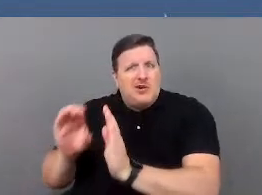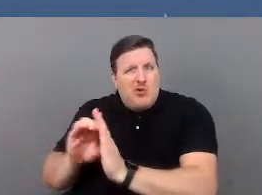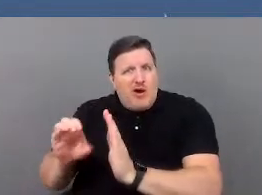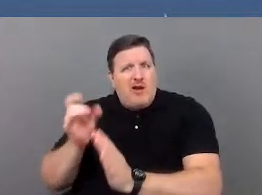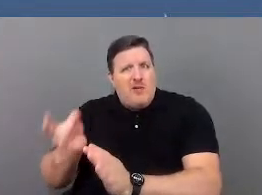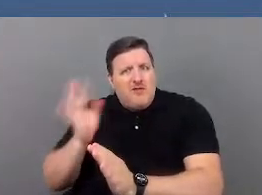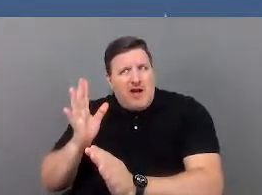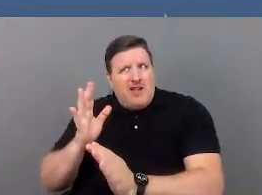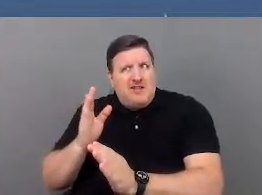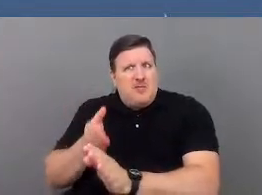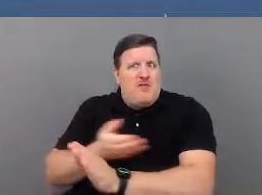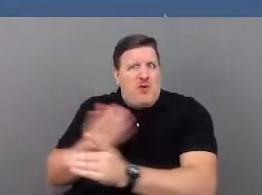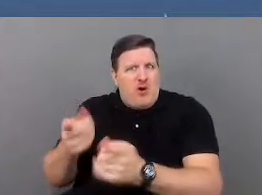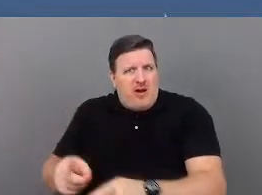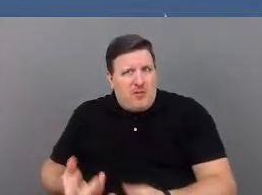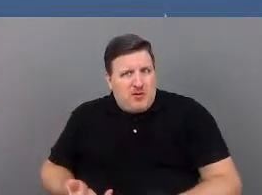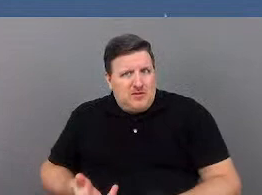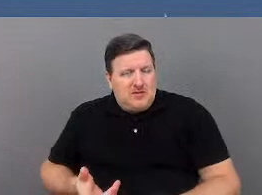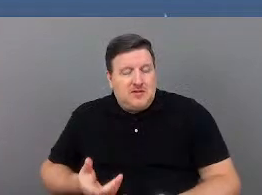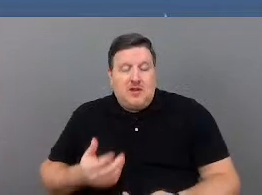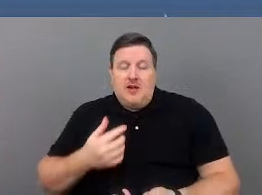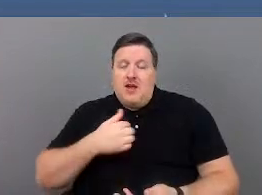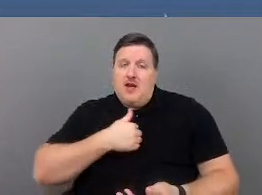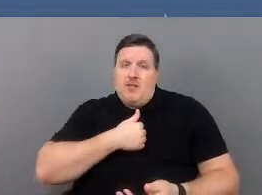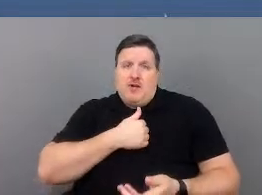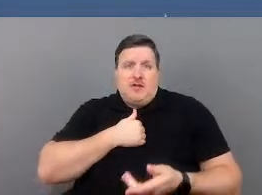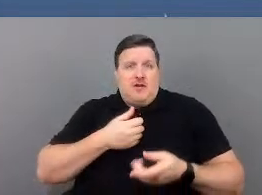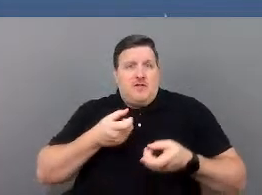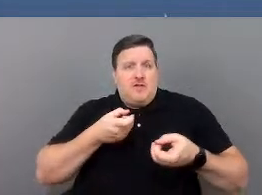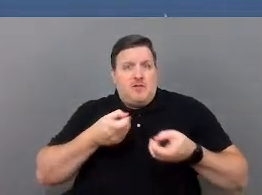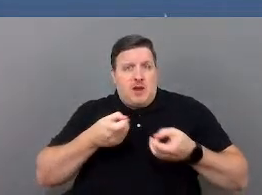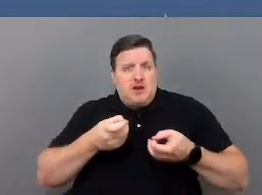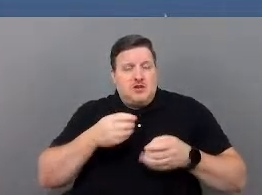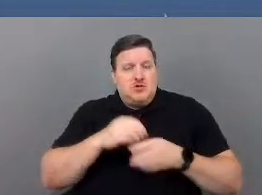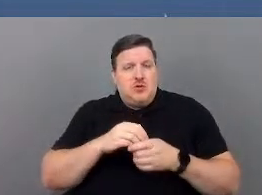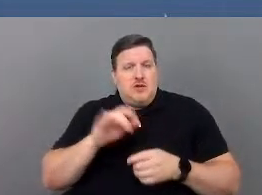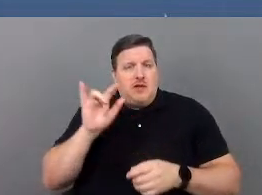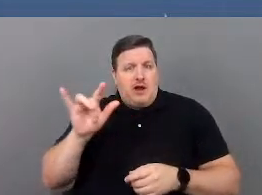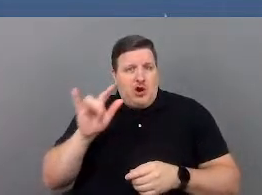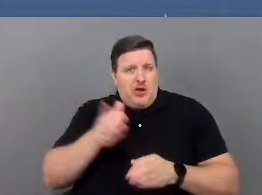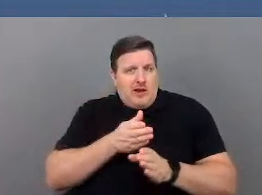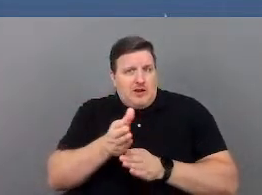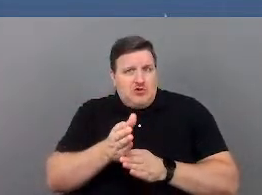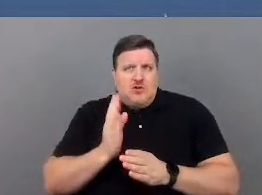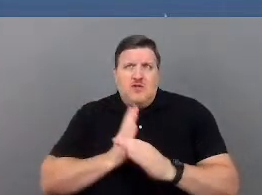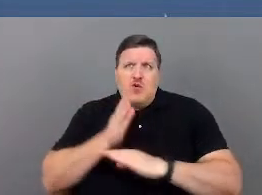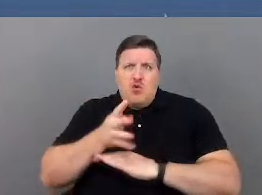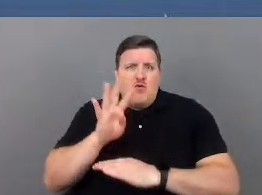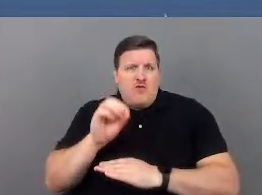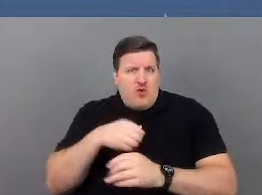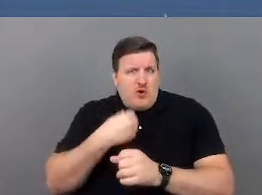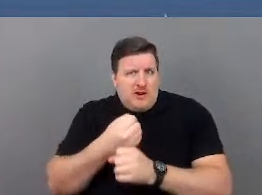EVERY TIME A FLIGHT DEPARTS EVEN ONE MINUTE LATE, A REVIEW IS CONDUCTED BY THE AIRLINE TO ANALYZE EXACTLY WHAT LED TO EACH MINUTE OF THE DELAY.